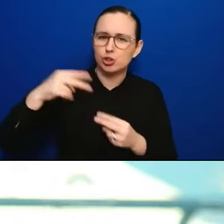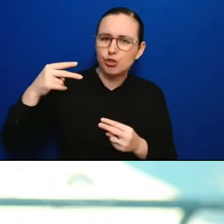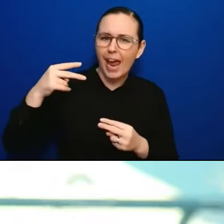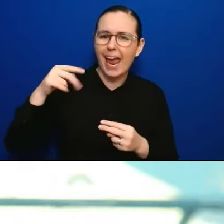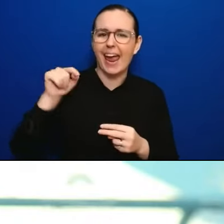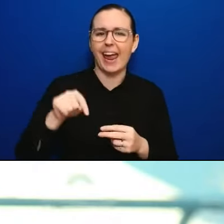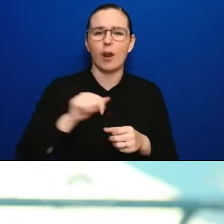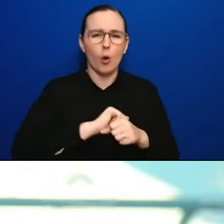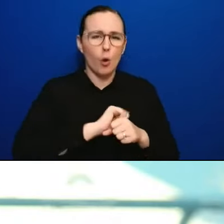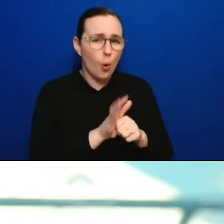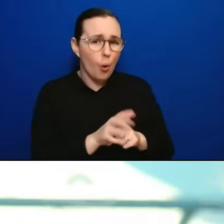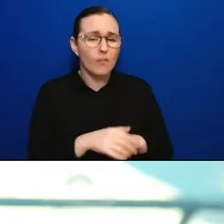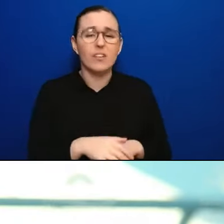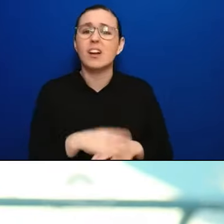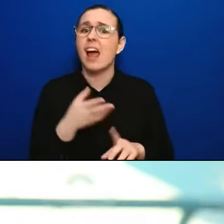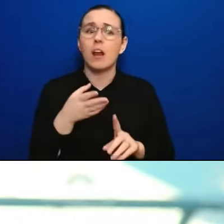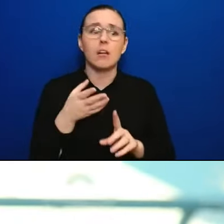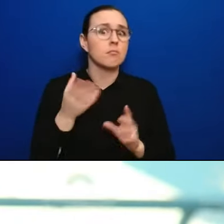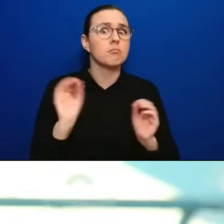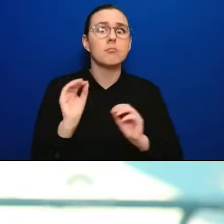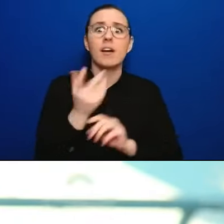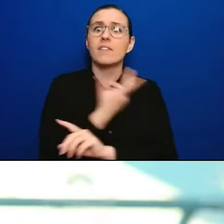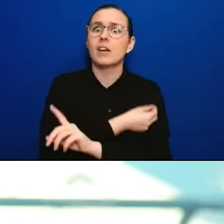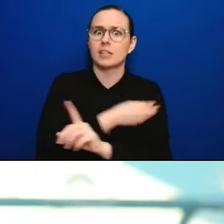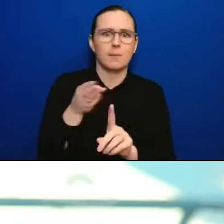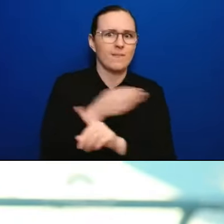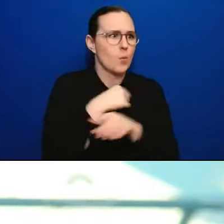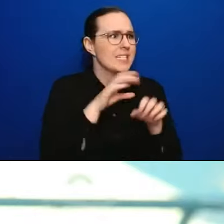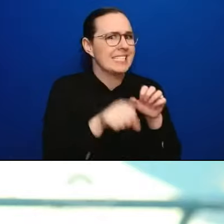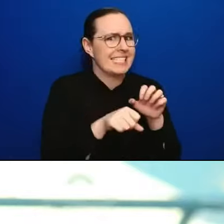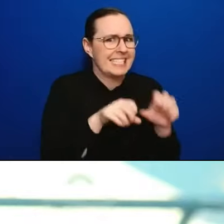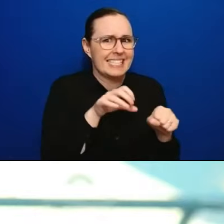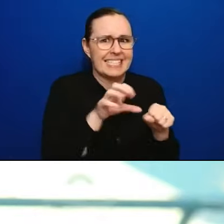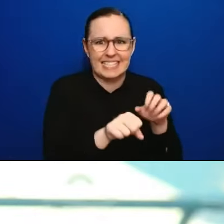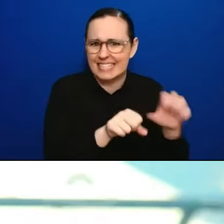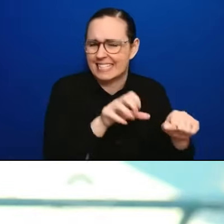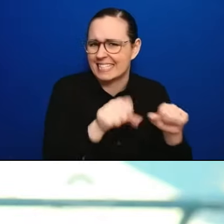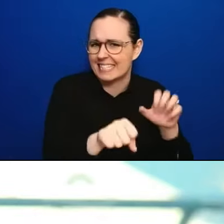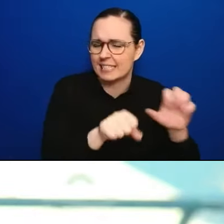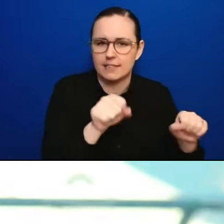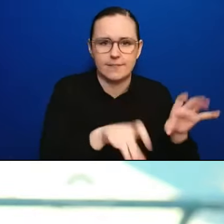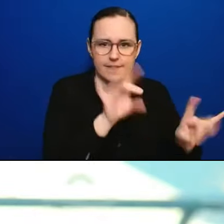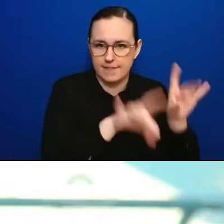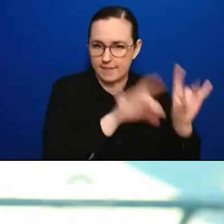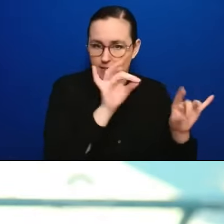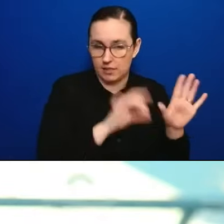illness that we were seeing with multiple different strains of the virus.